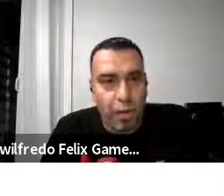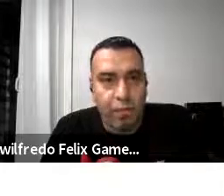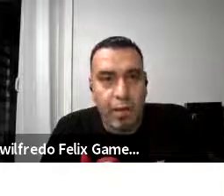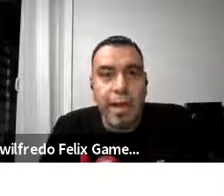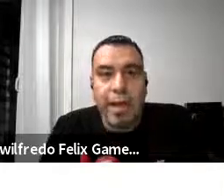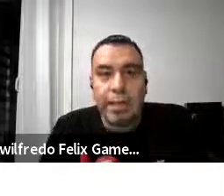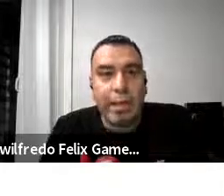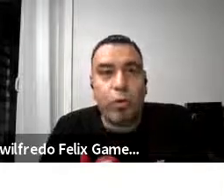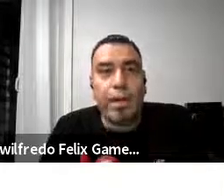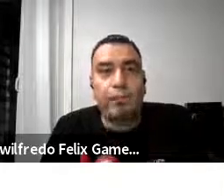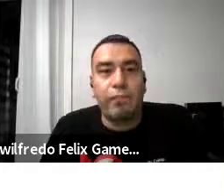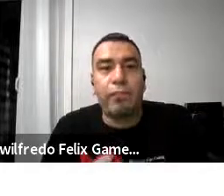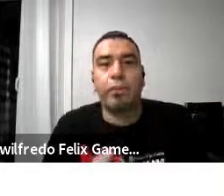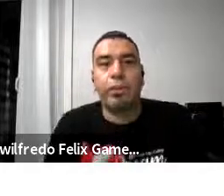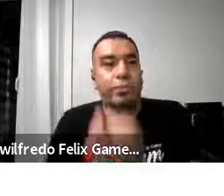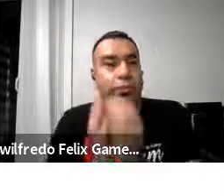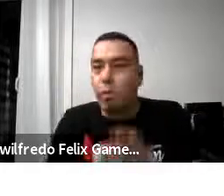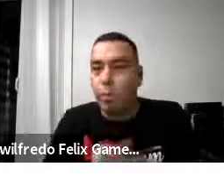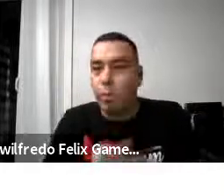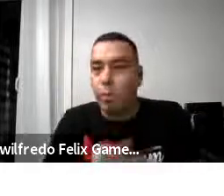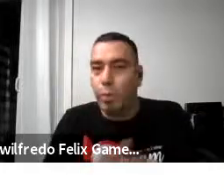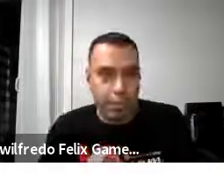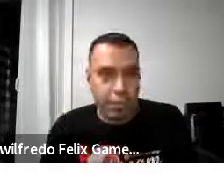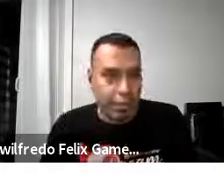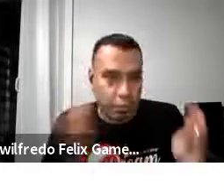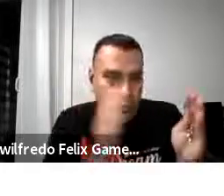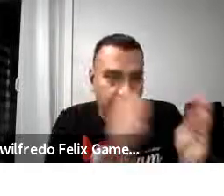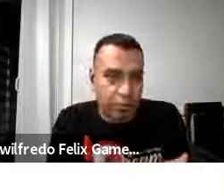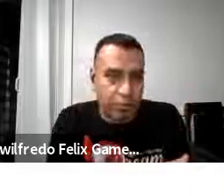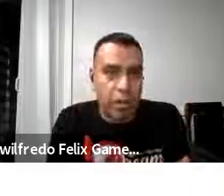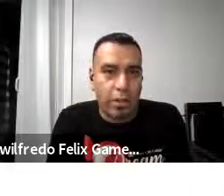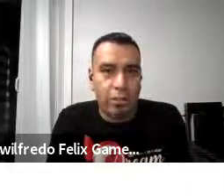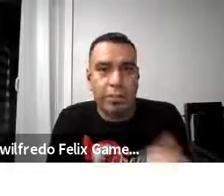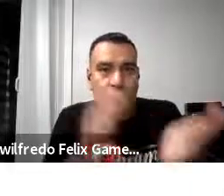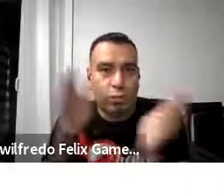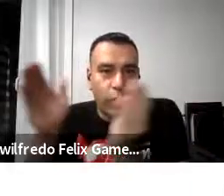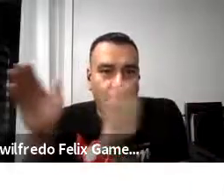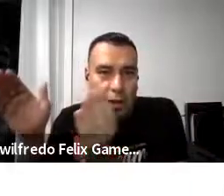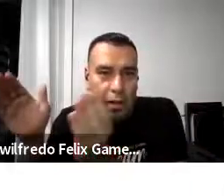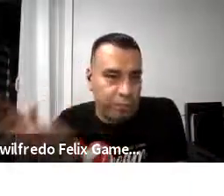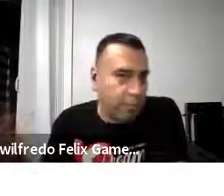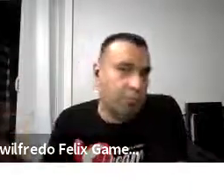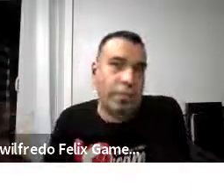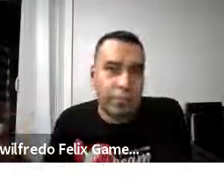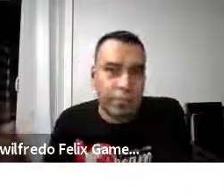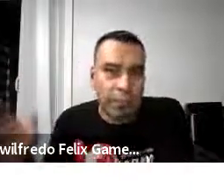will qualify. And they can only get it for four years over whether they go to Fresno City College and to Fresno State, for